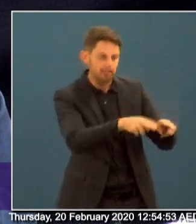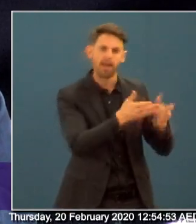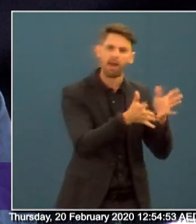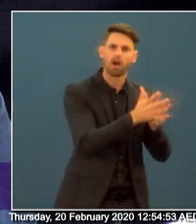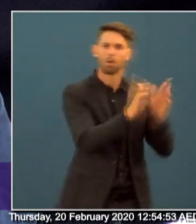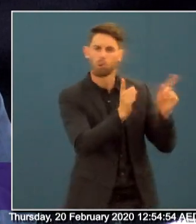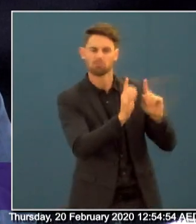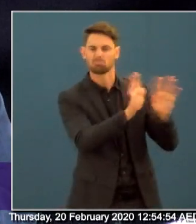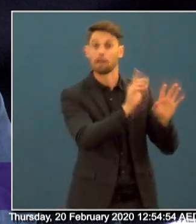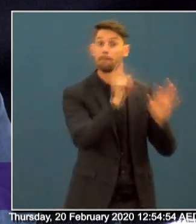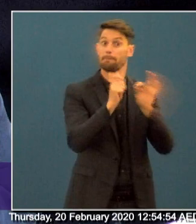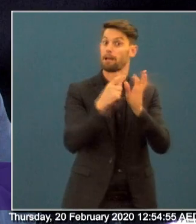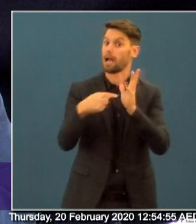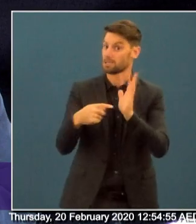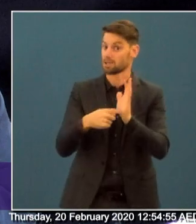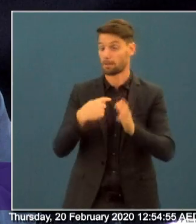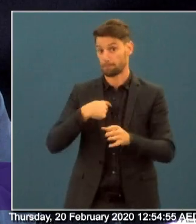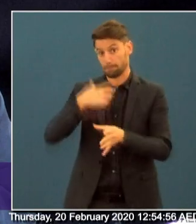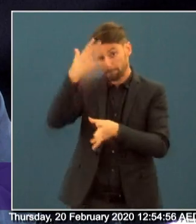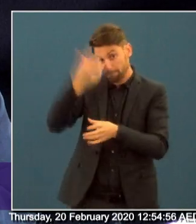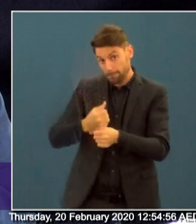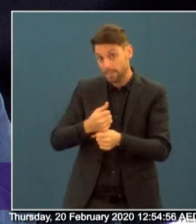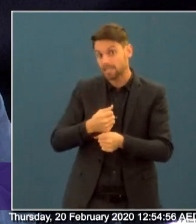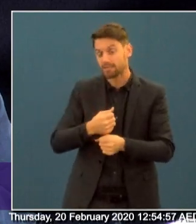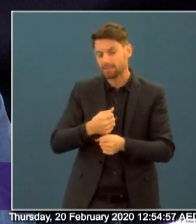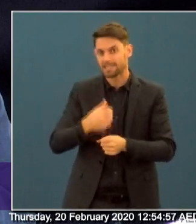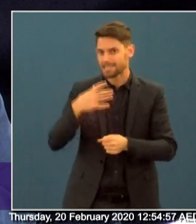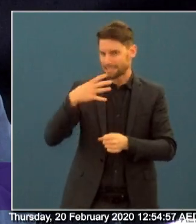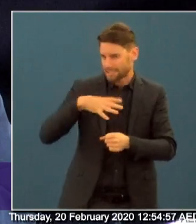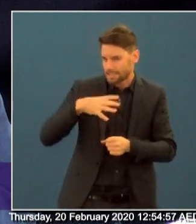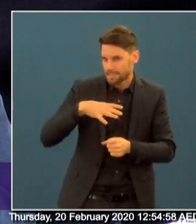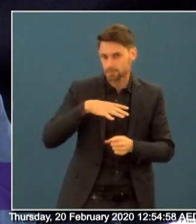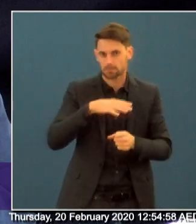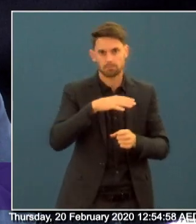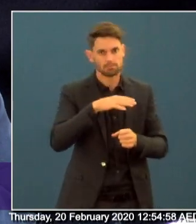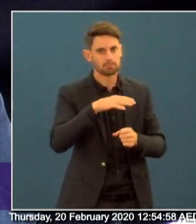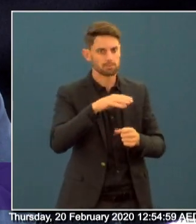we do need to code disability-related codes — not in cause of death coding,